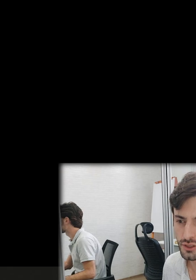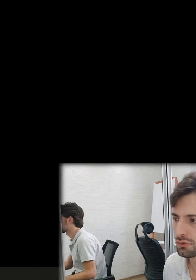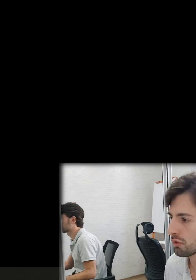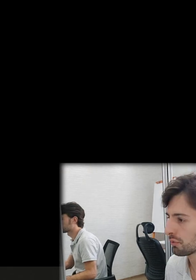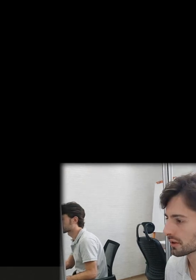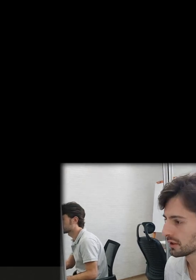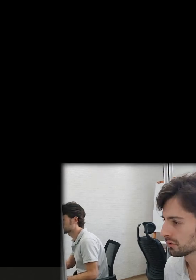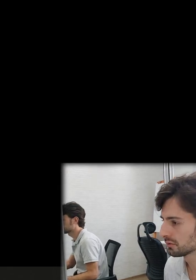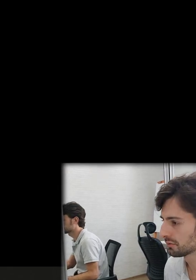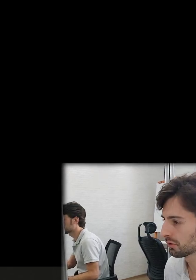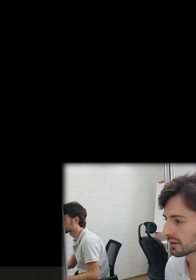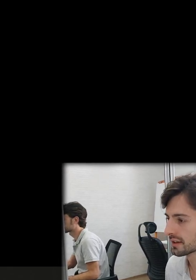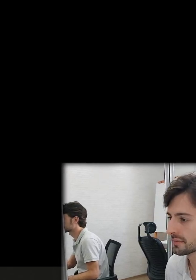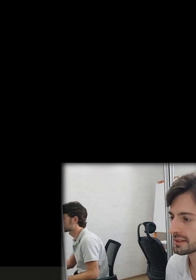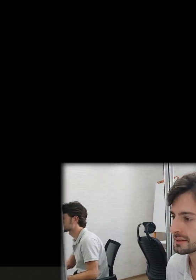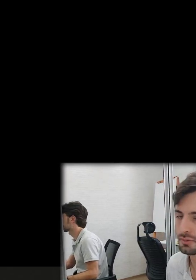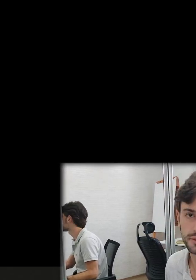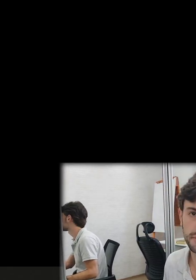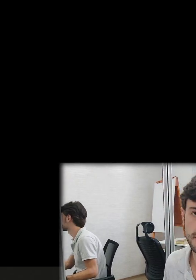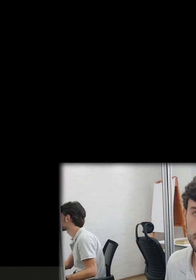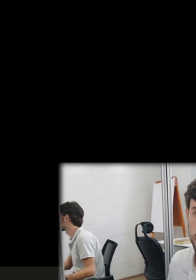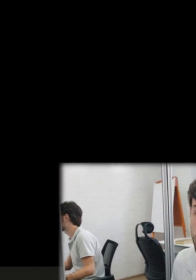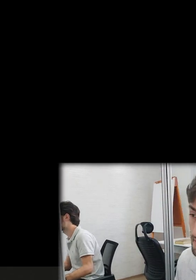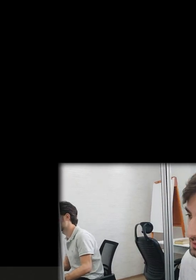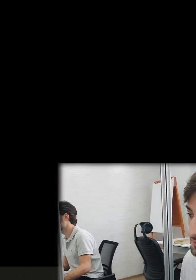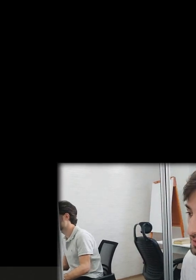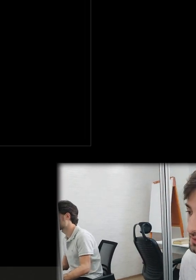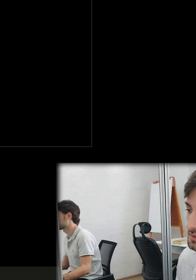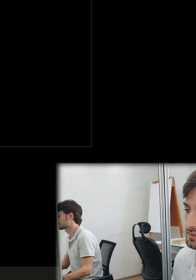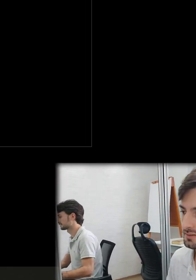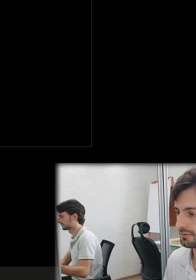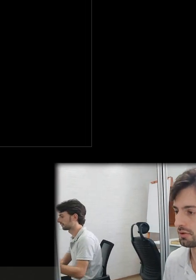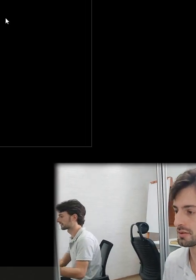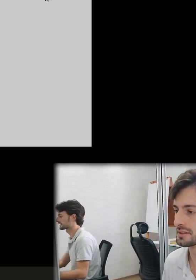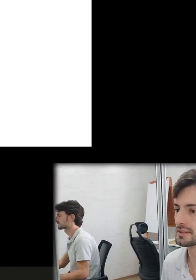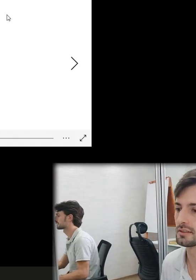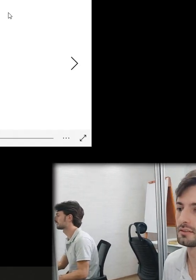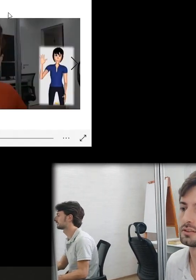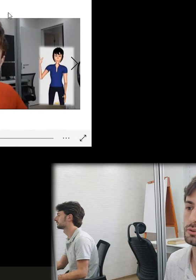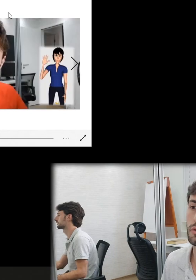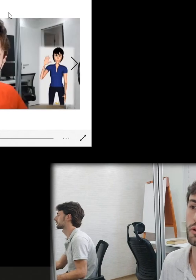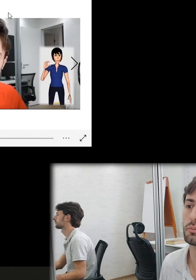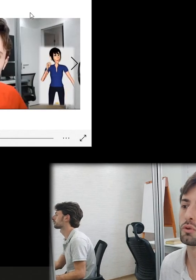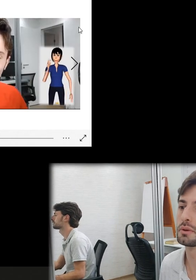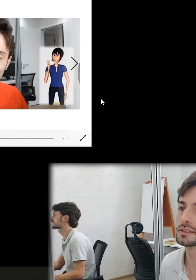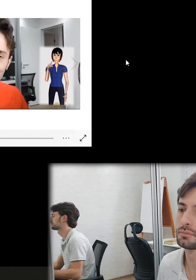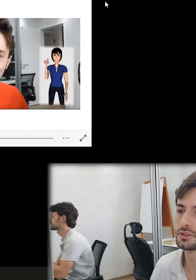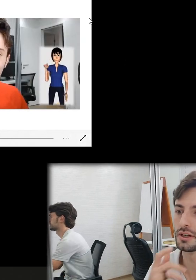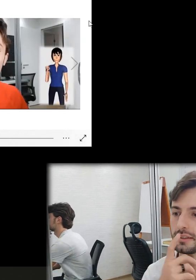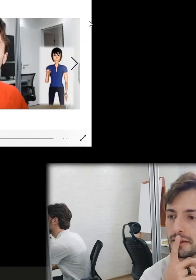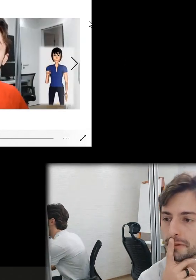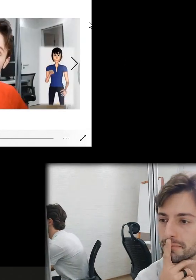In the end. It was a little out. But. You can do this in several ways. Just to make it a little more neat.